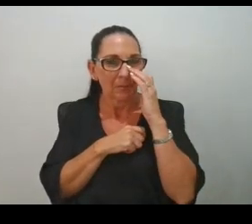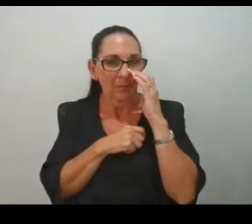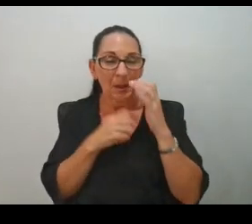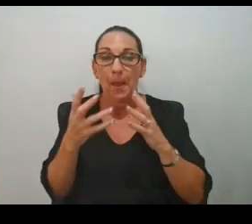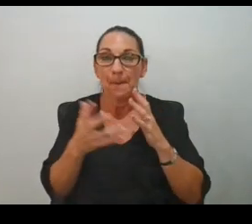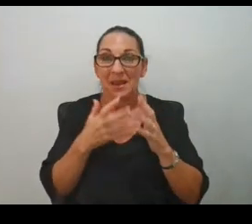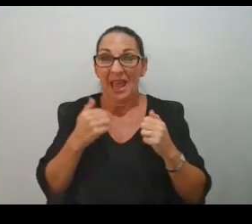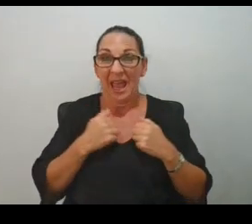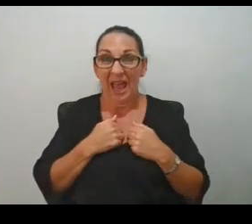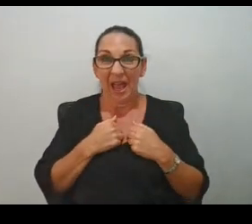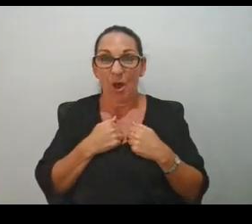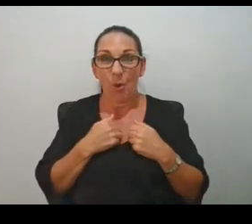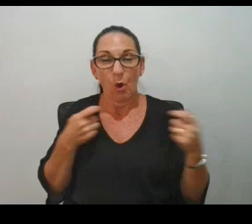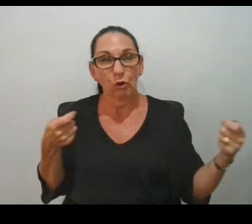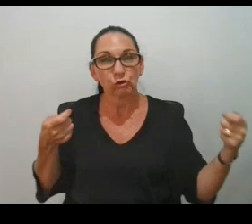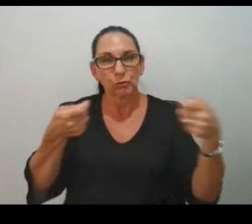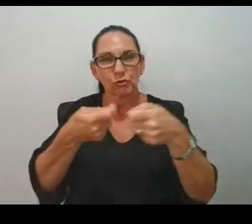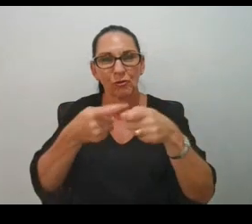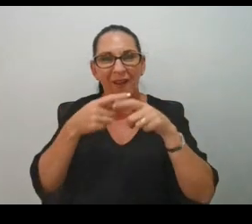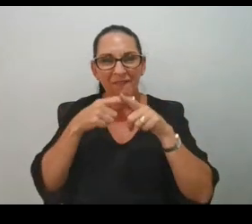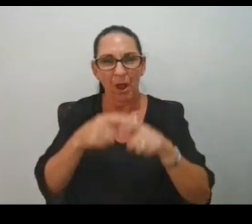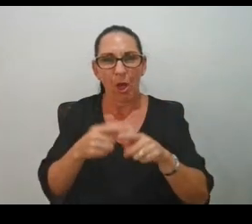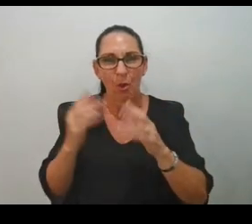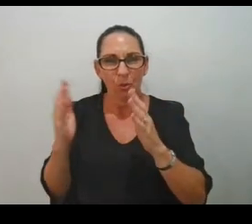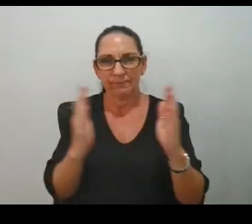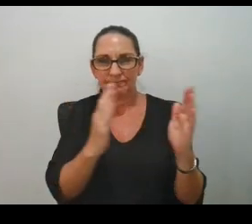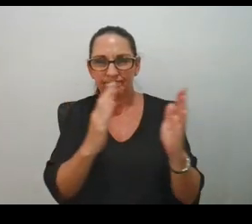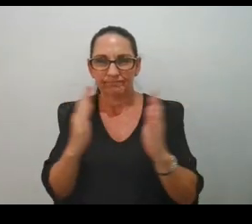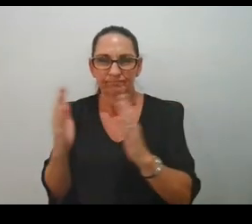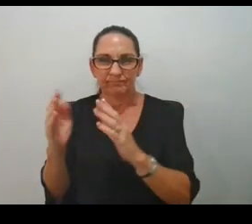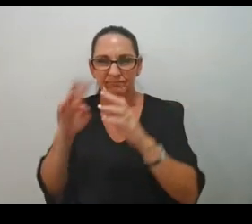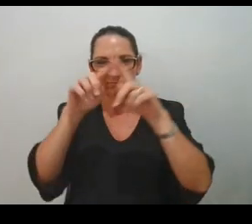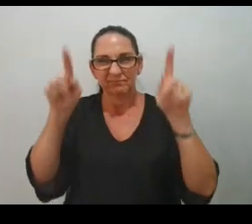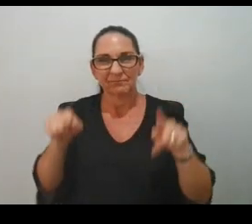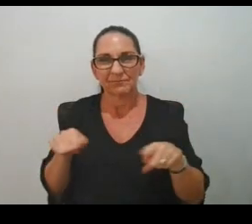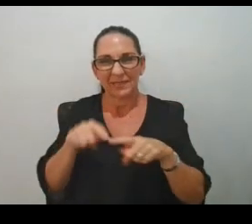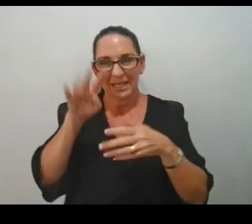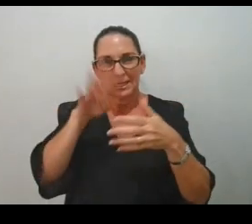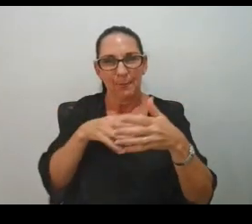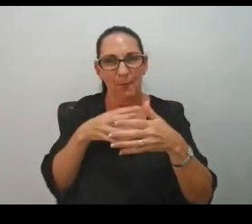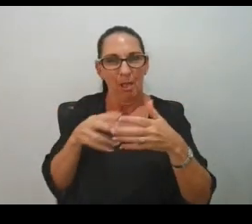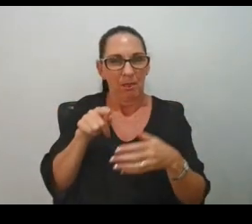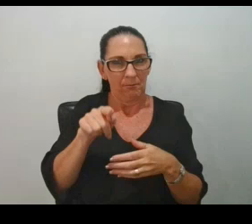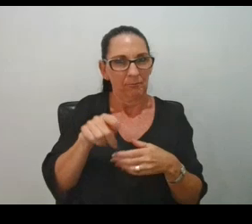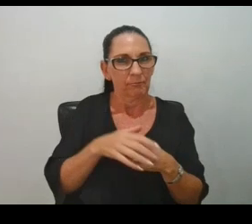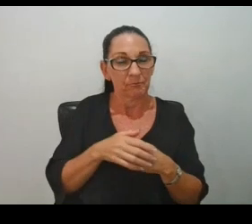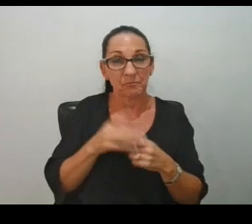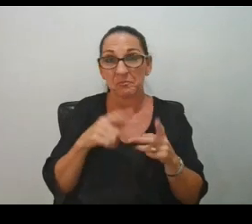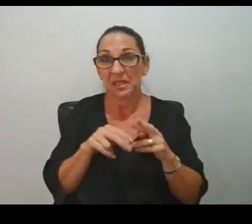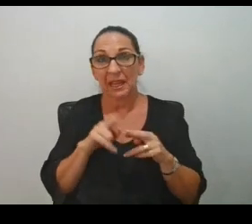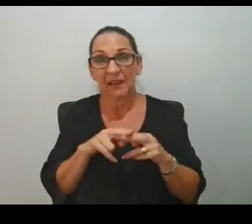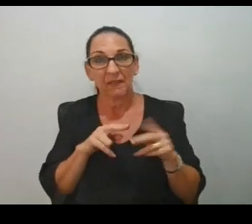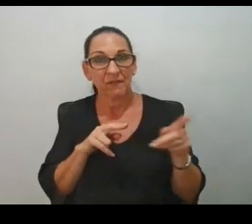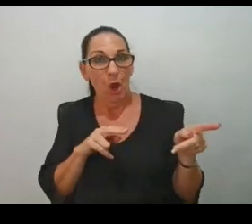in that sliding scale in that table and if you have a client who has been assessed as